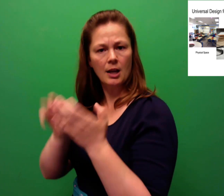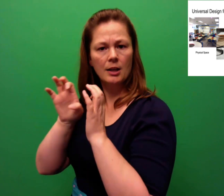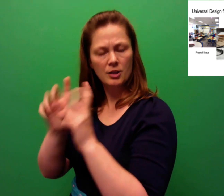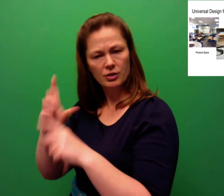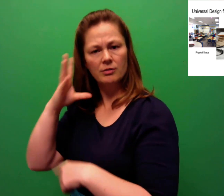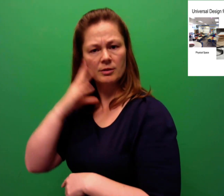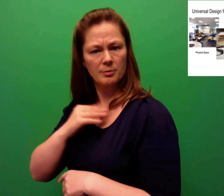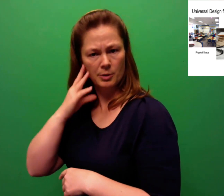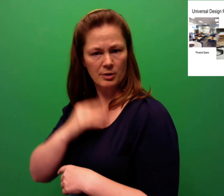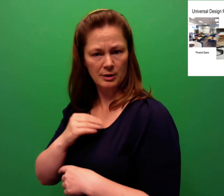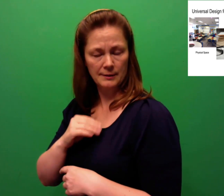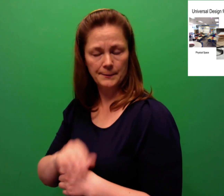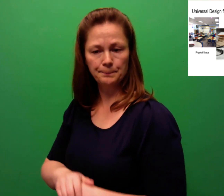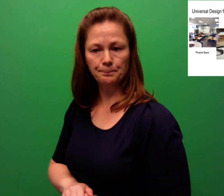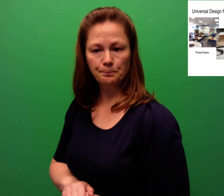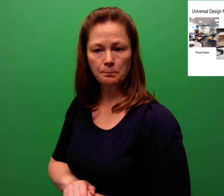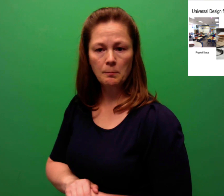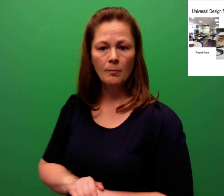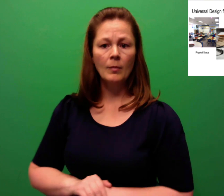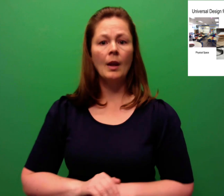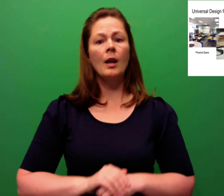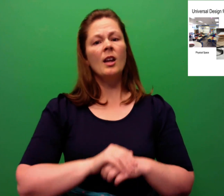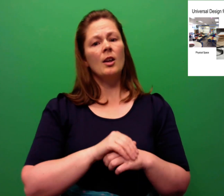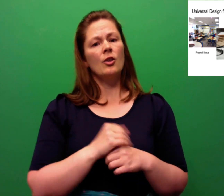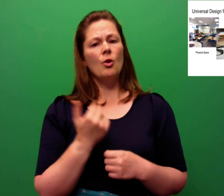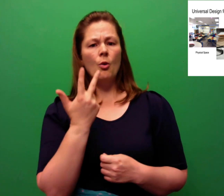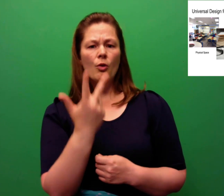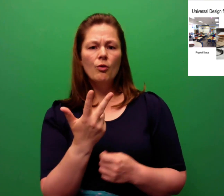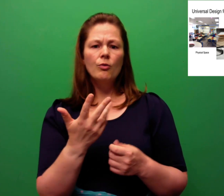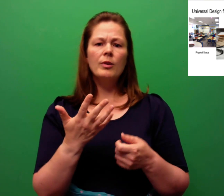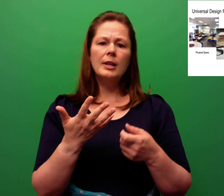a useful way to think about how we design educational experiences for